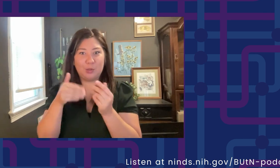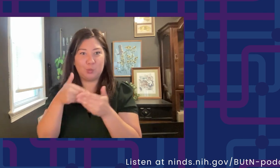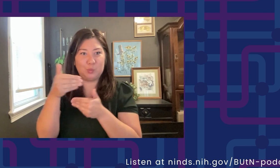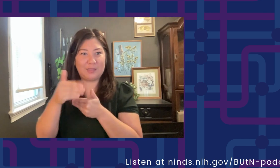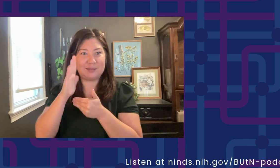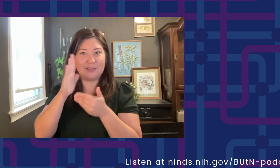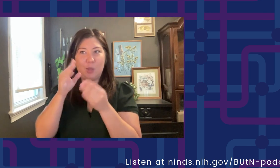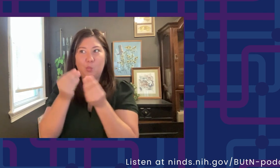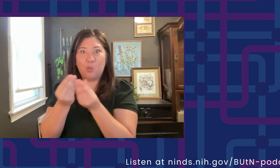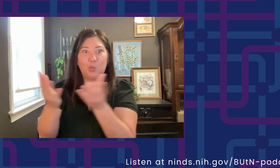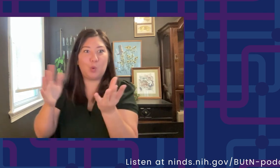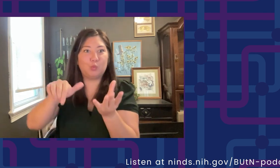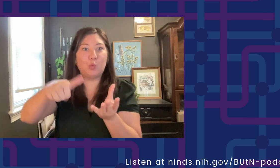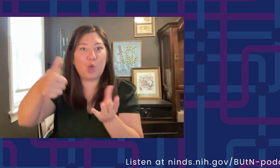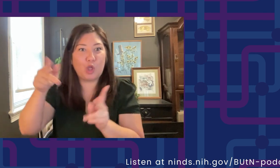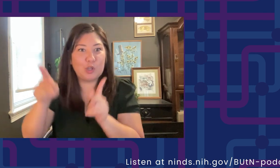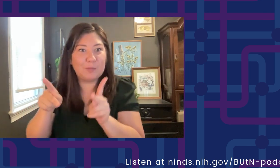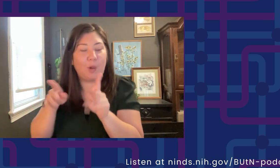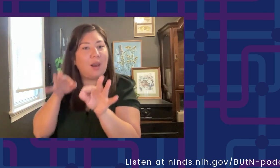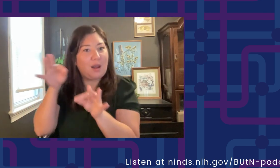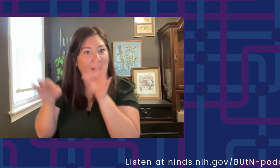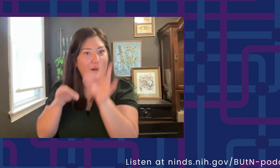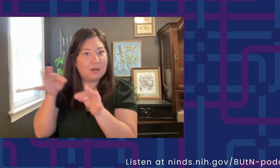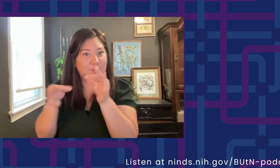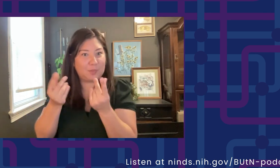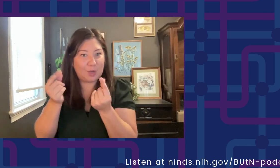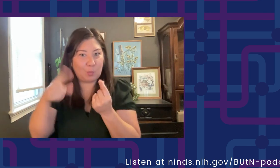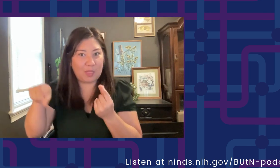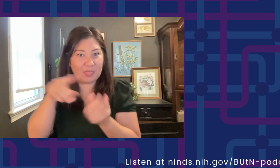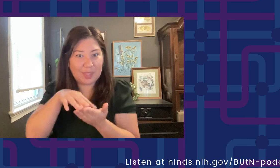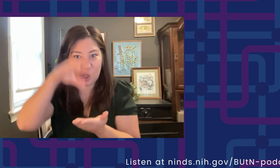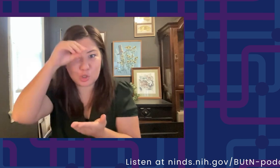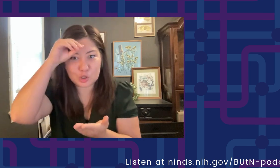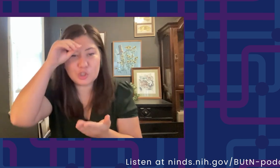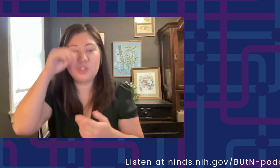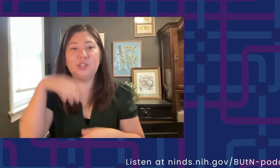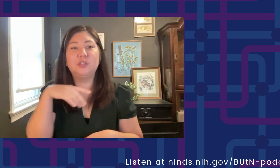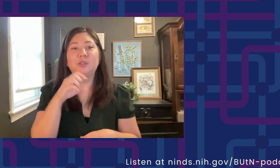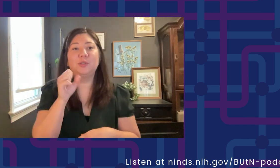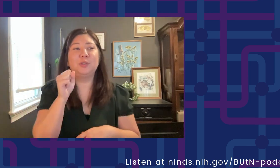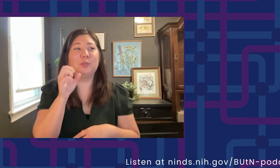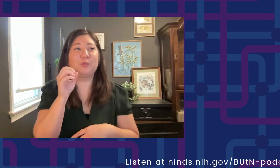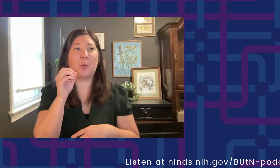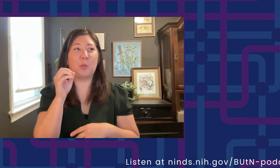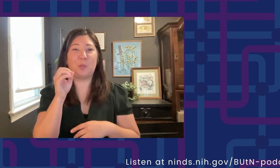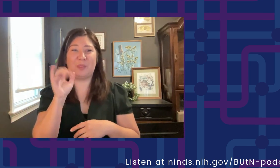And what they do next is we'll relay that information to other people and tell other people what they've learned.